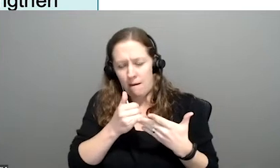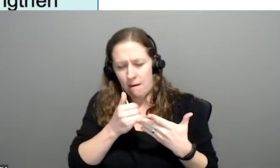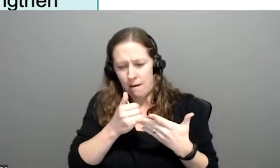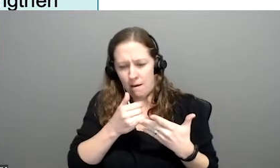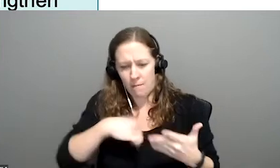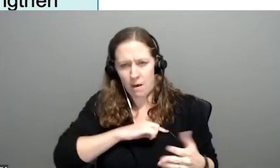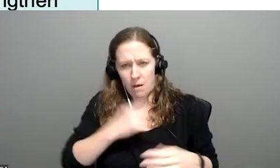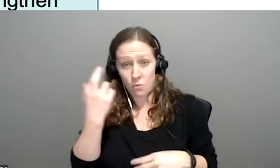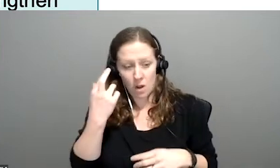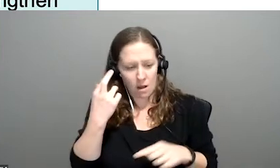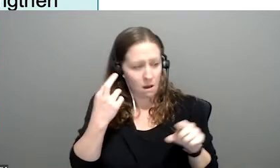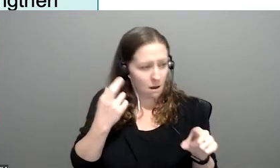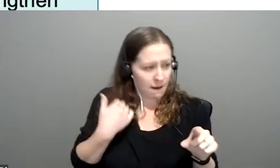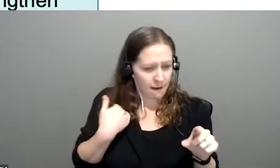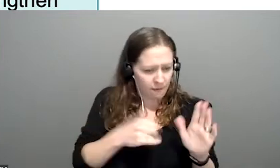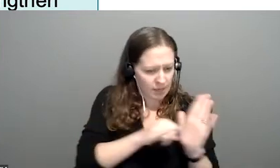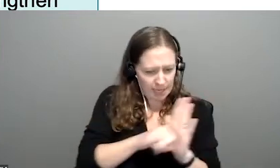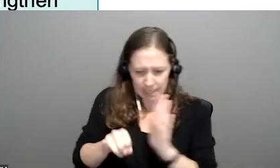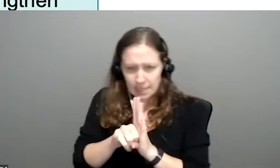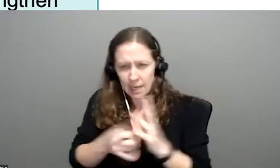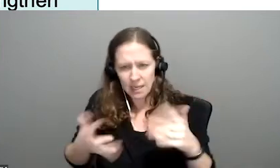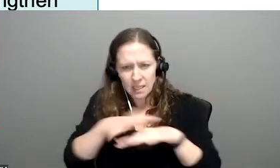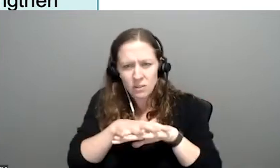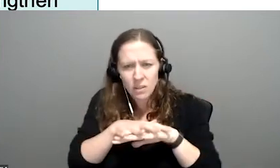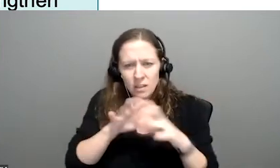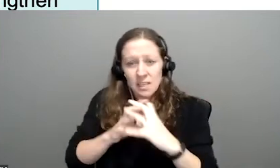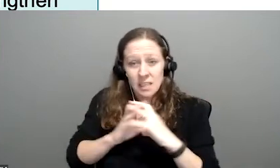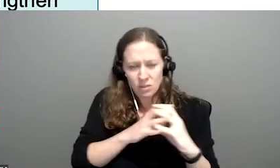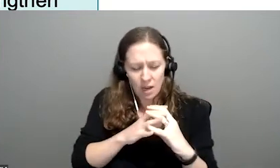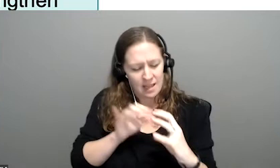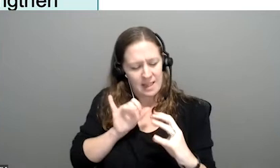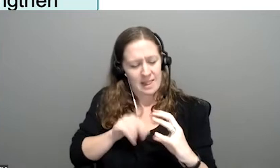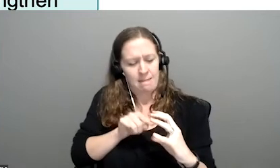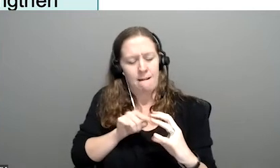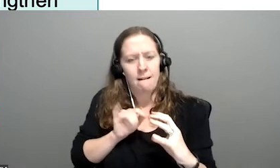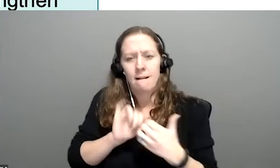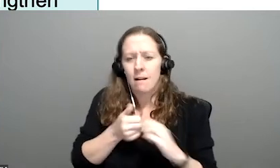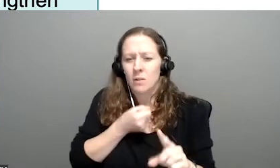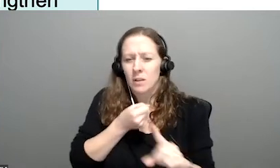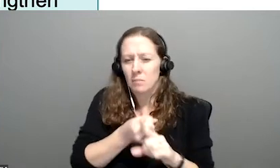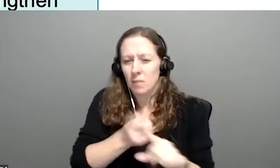and the impacts of these compound disadvantages have on Canadians. And then the last primary